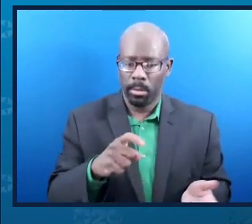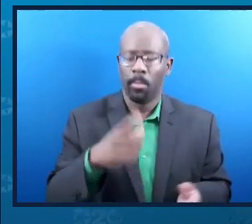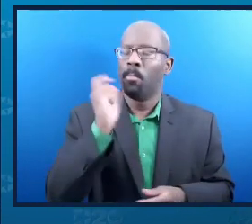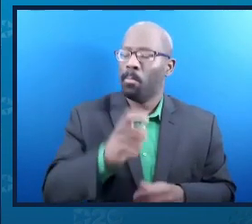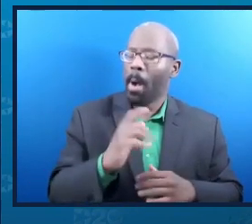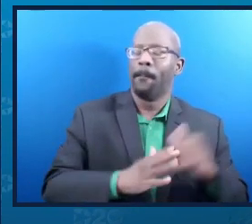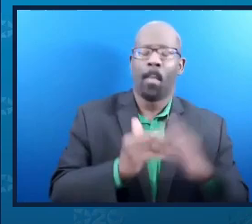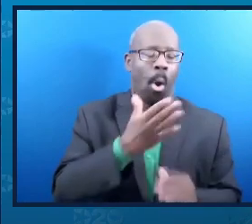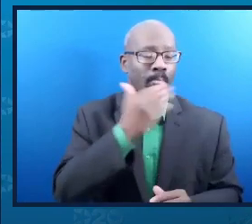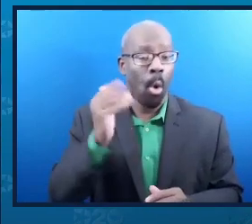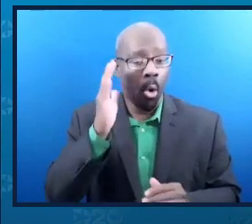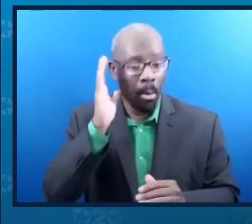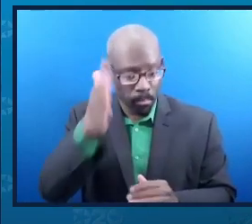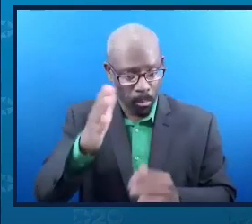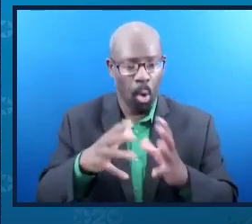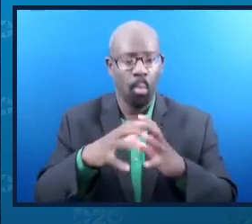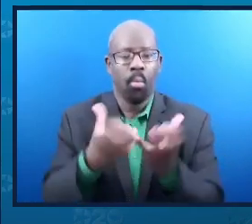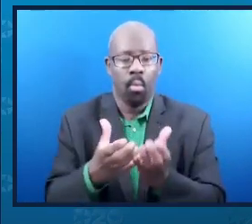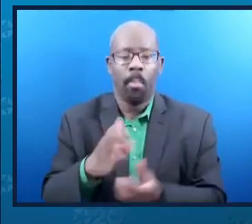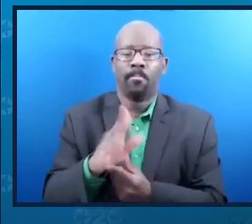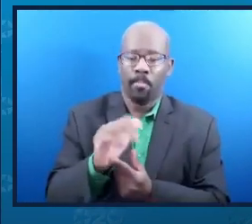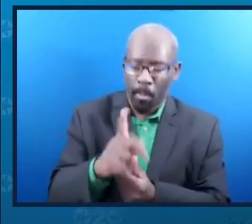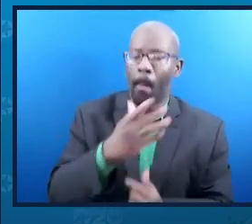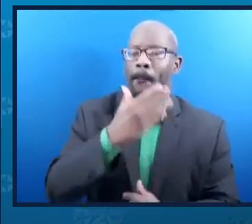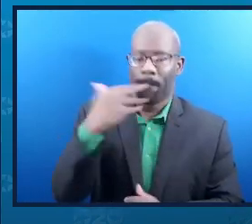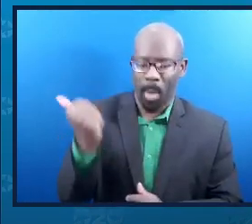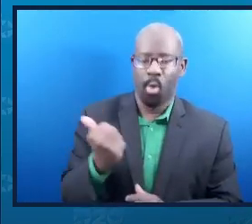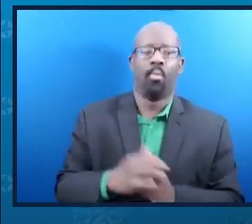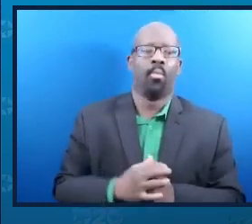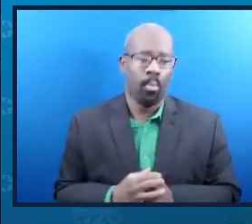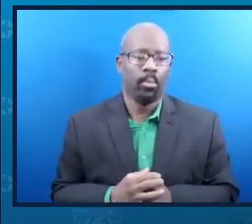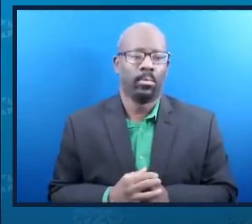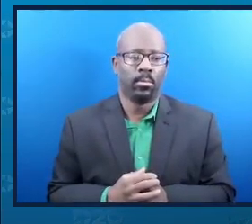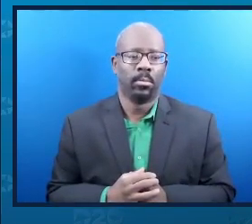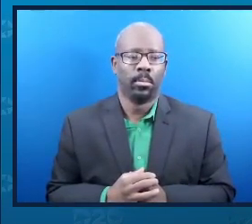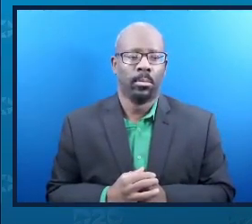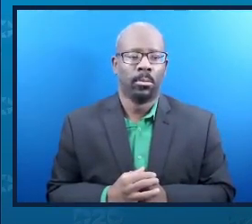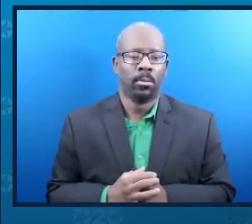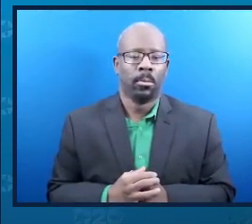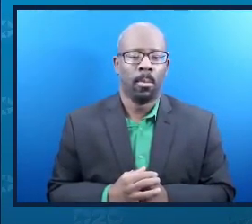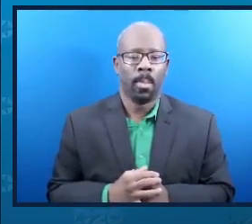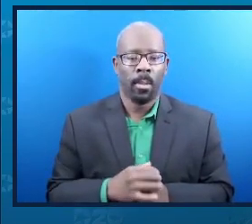WHEN I THINK ABOUT CLAY MATE CHANGE, THE WORD I THINK OF IS JOBS.